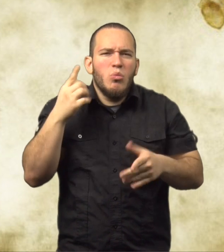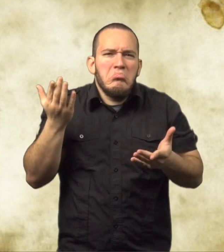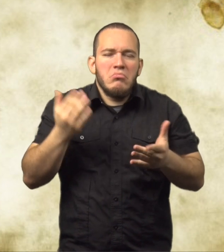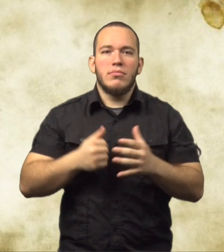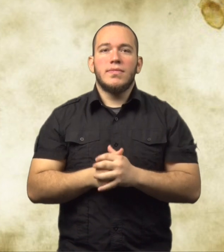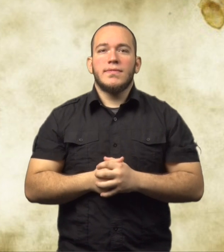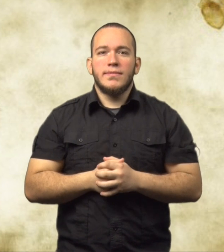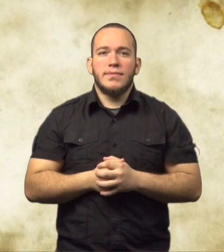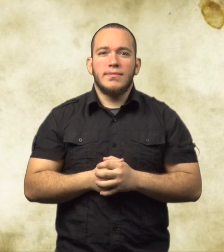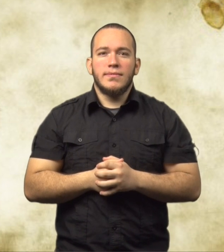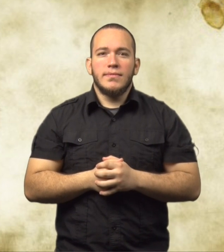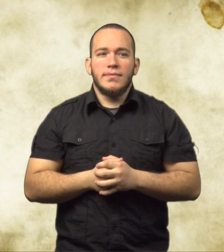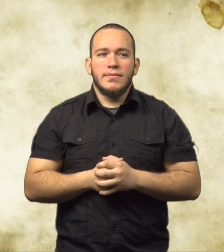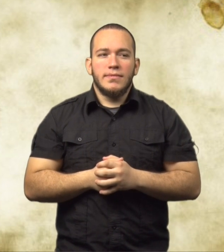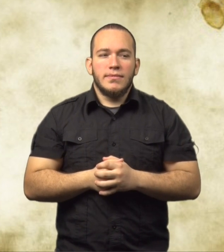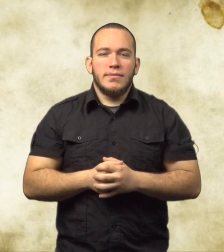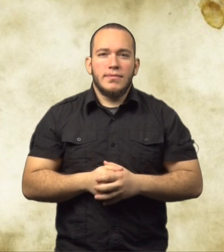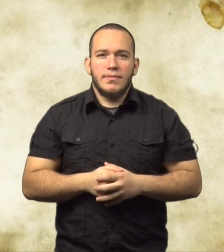Have you ever experienced that where something was closed?